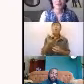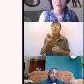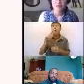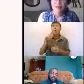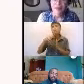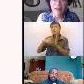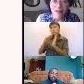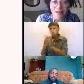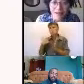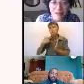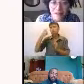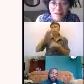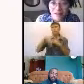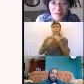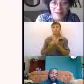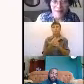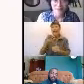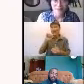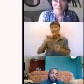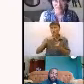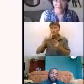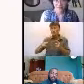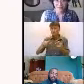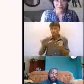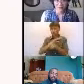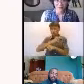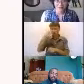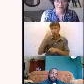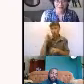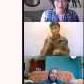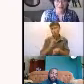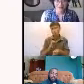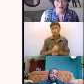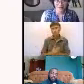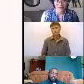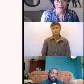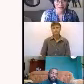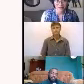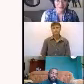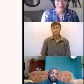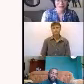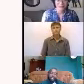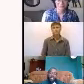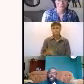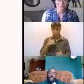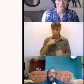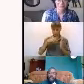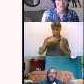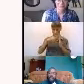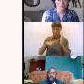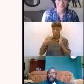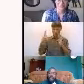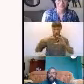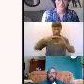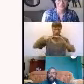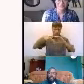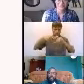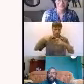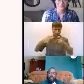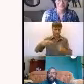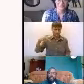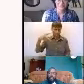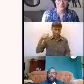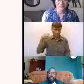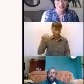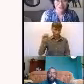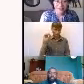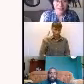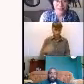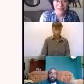Um, I guess I want to read this from Pam. Is that okay?